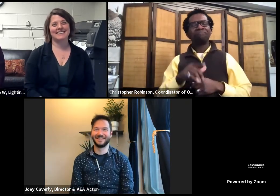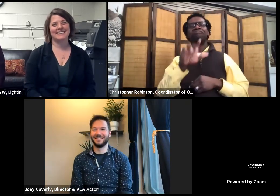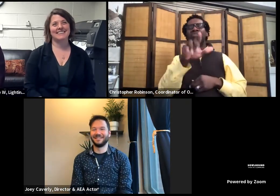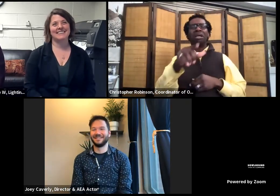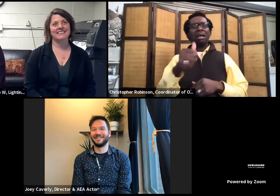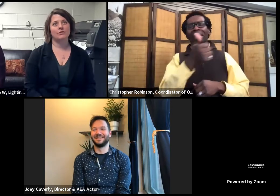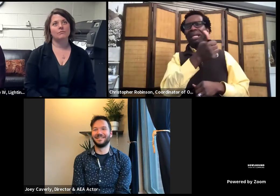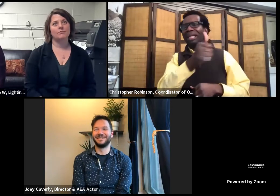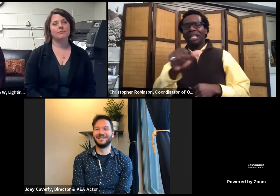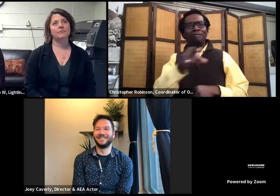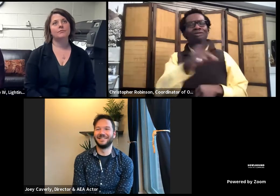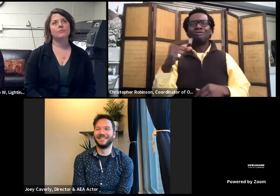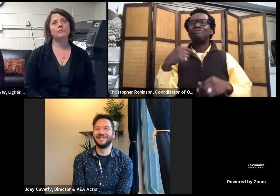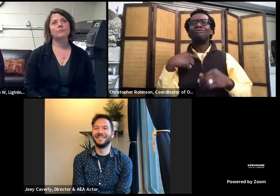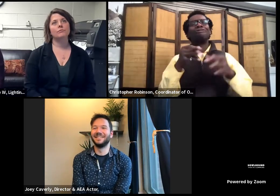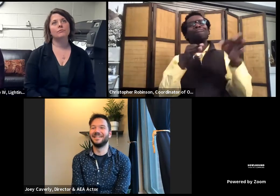and it'll be beneficial for your interpreters.